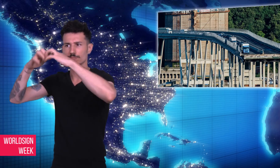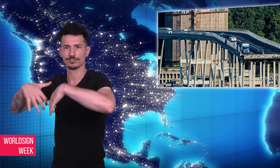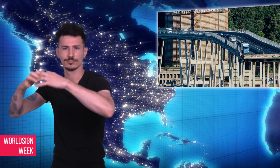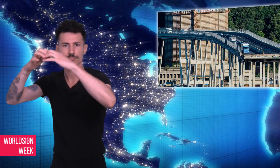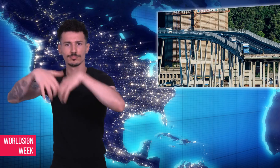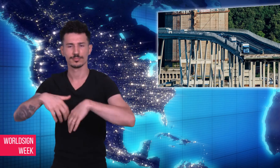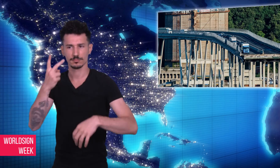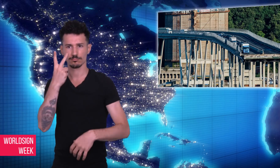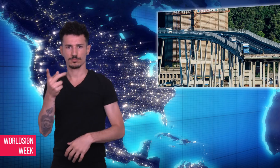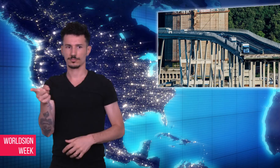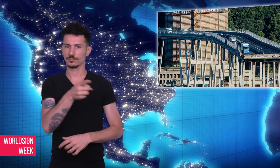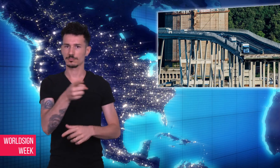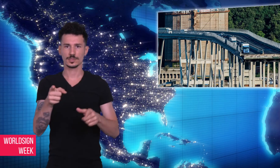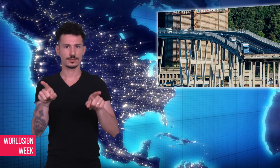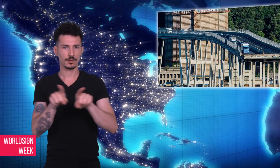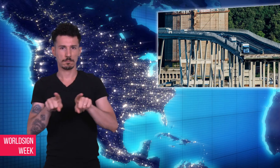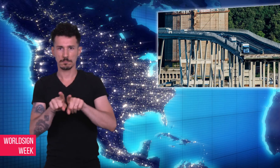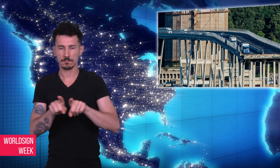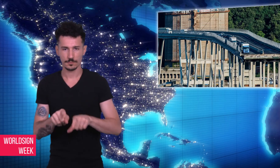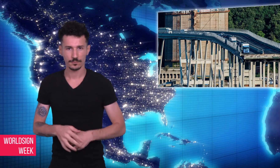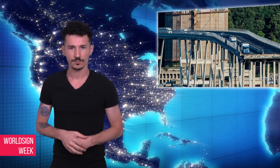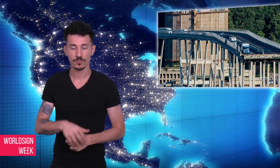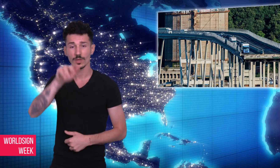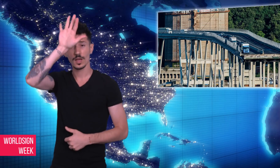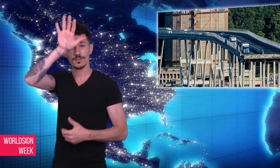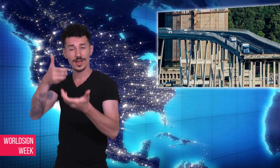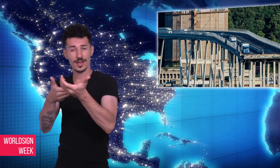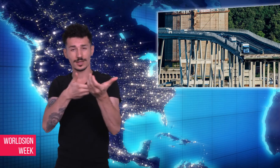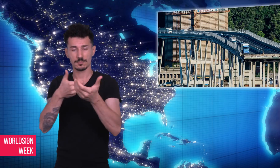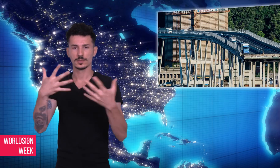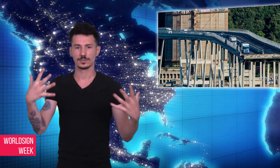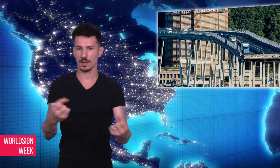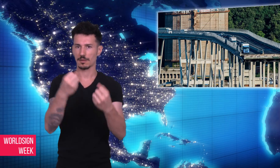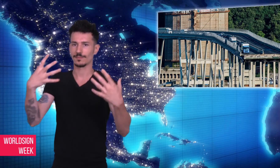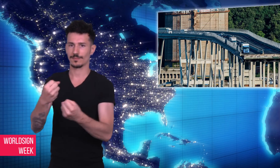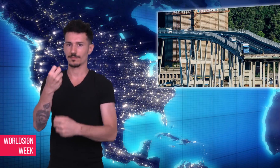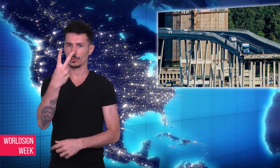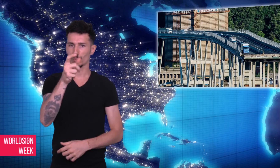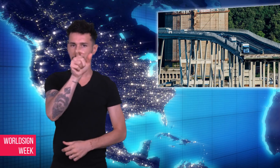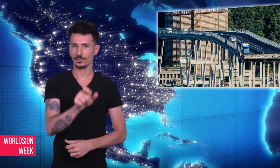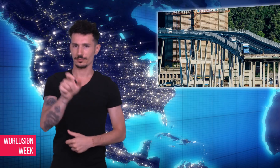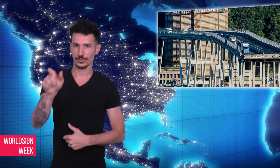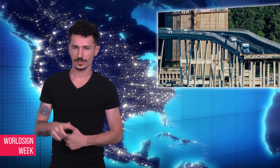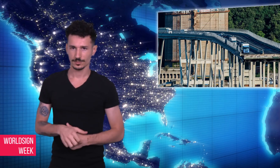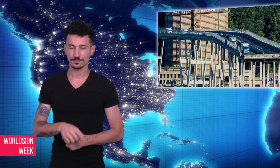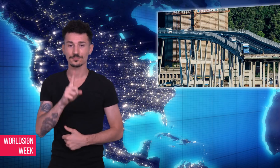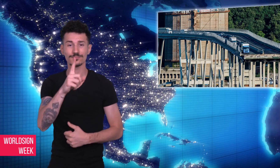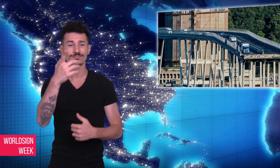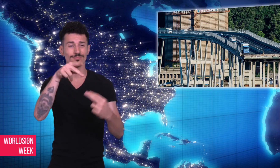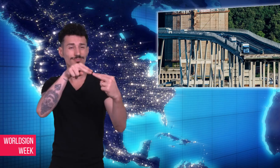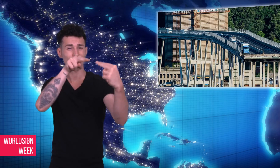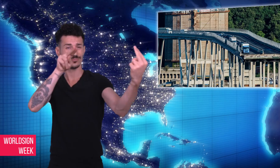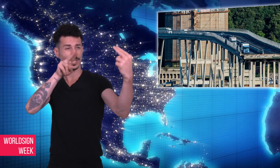massive concrete debris spread out. They rescued at least two people among